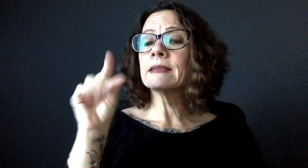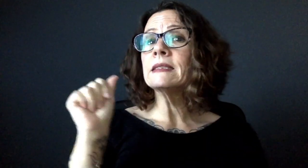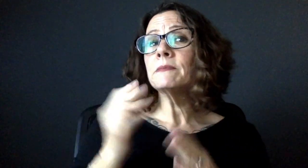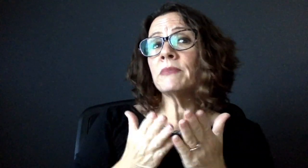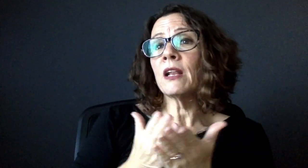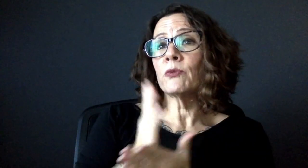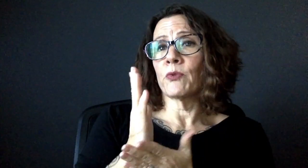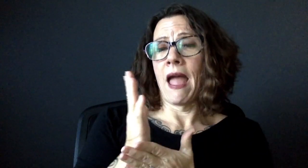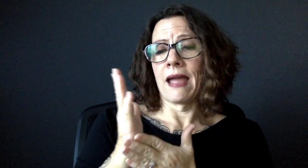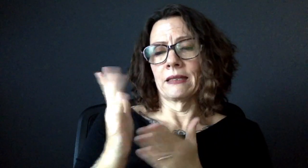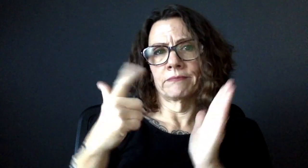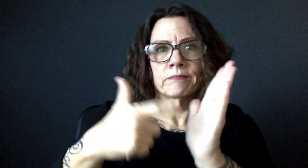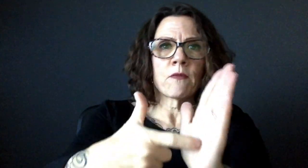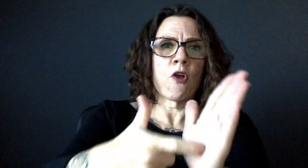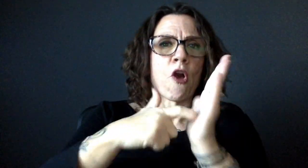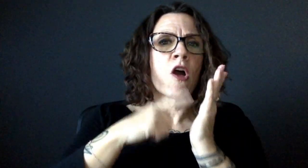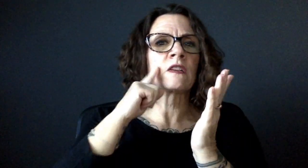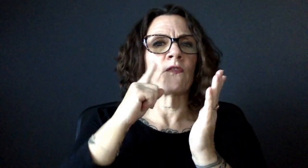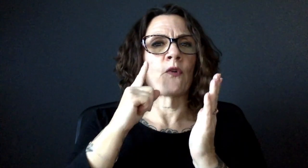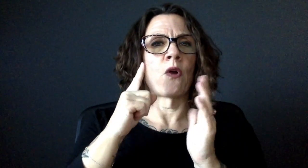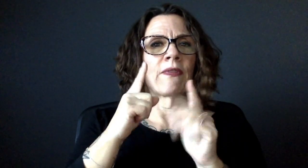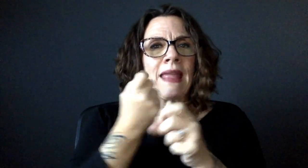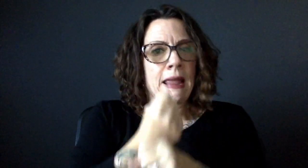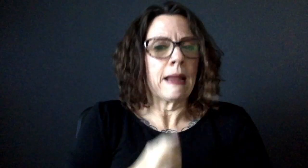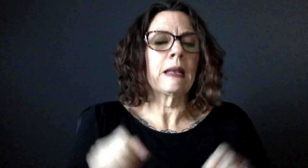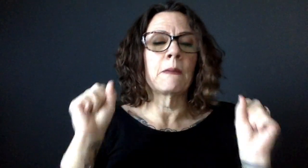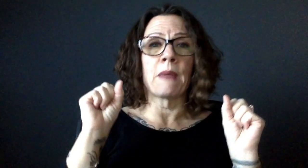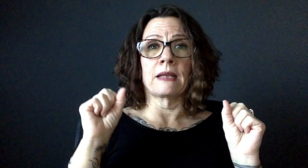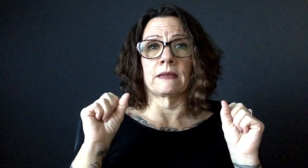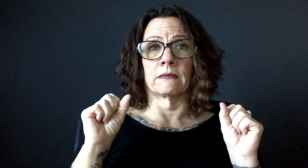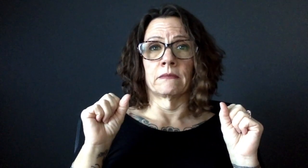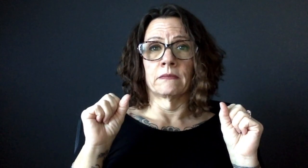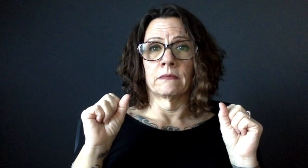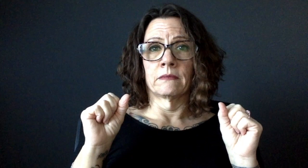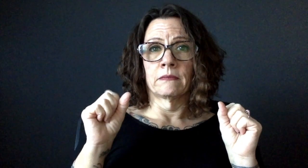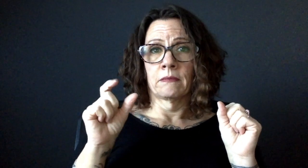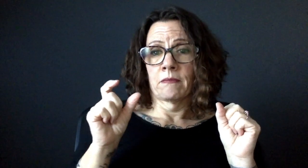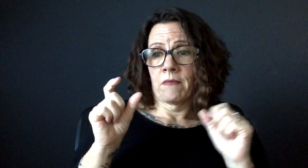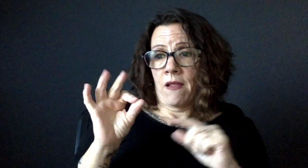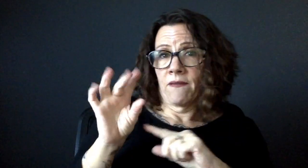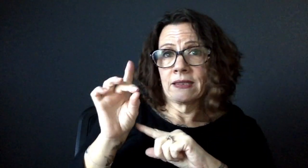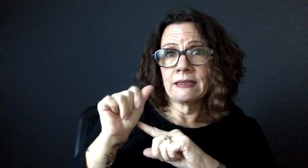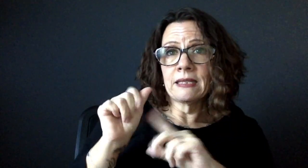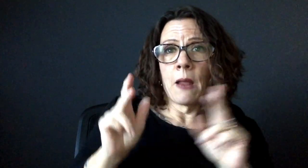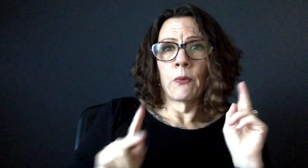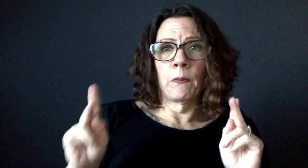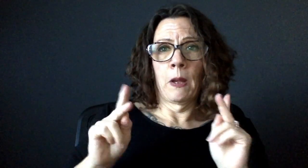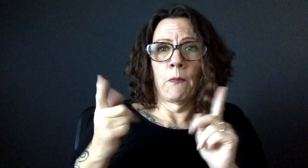The disability rights call for independence pried disabled